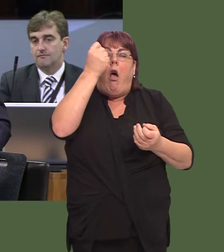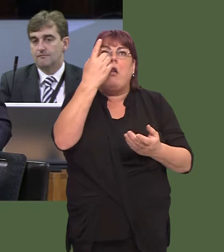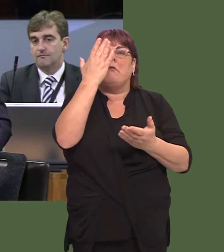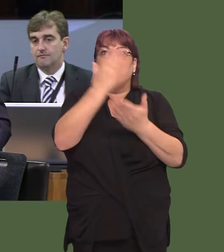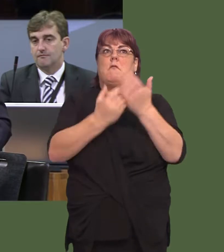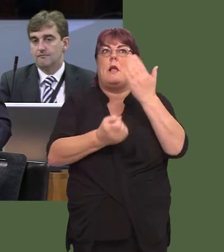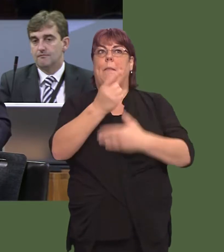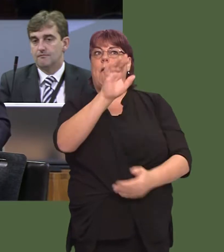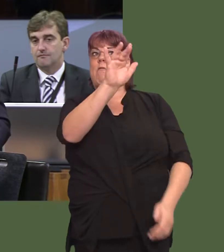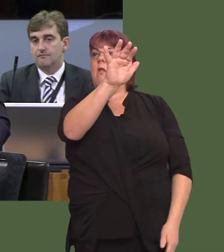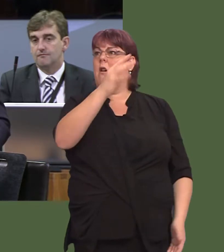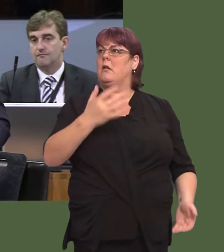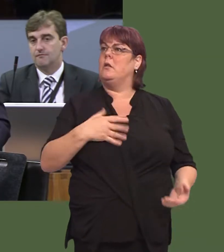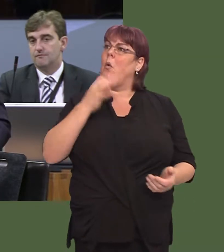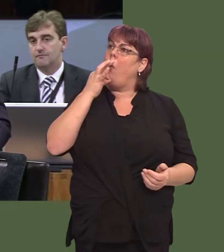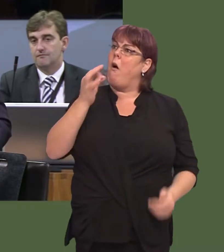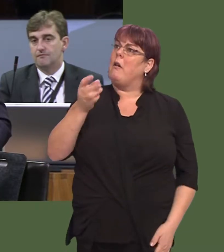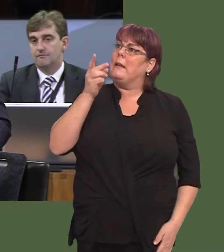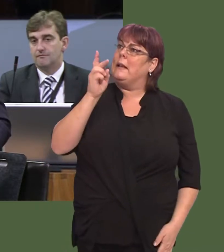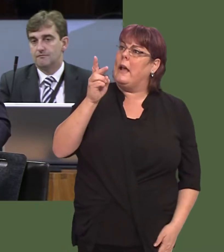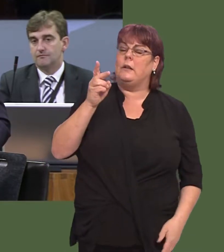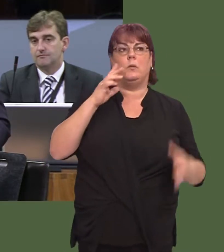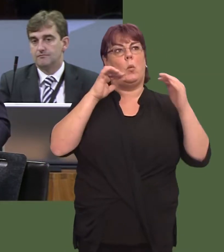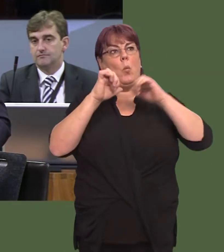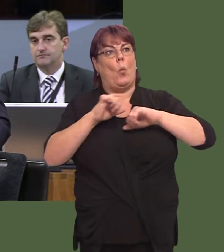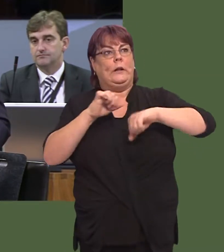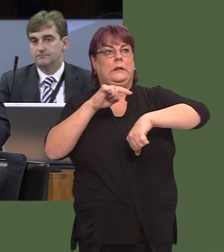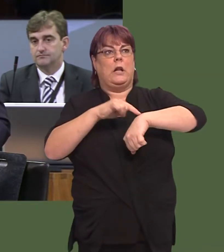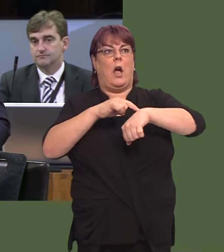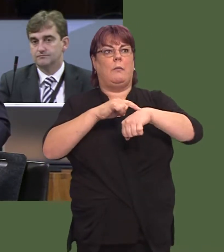I ask you again, First Minister, with waiting times going through the roof, with the deficit